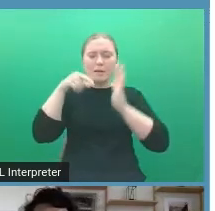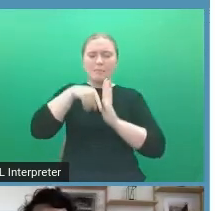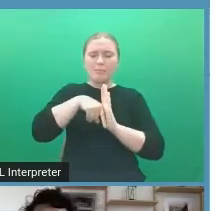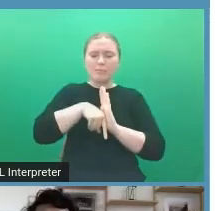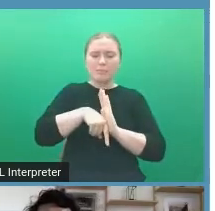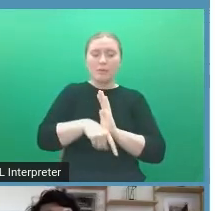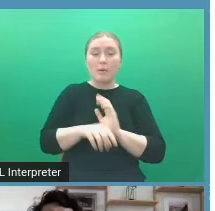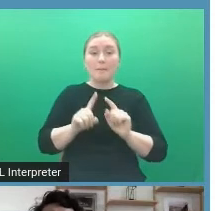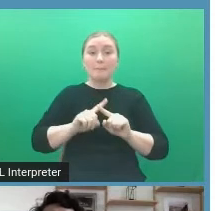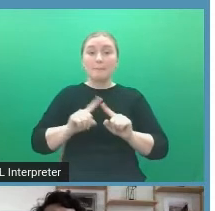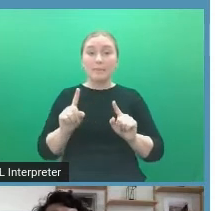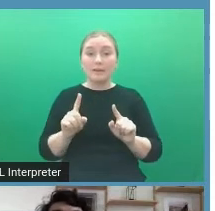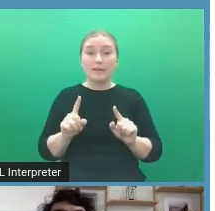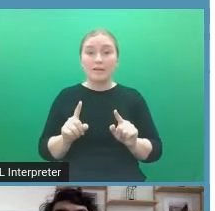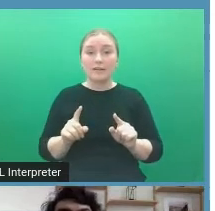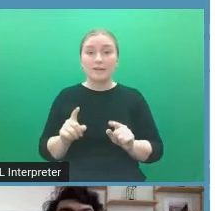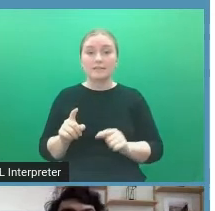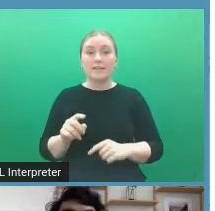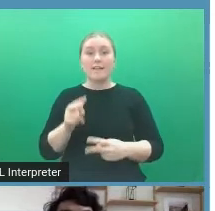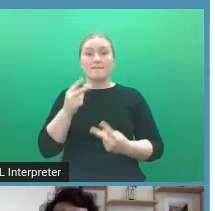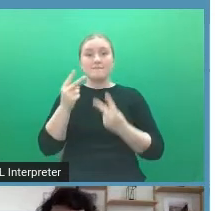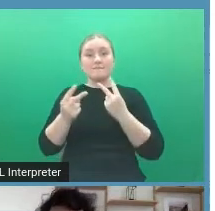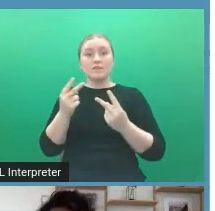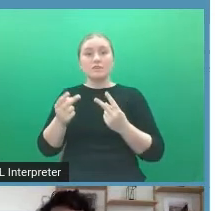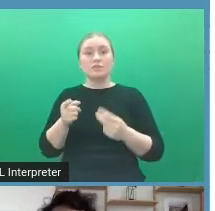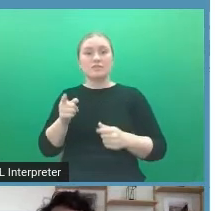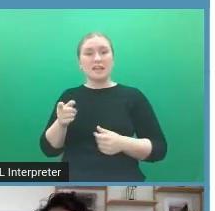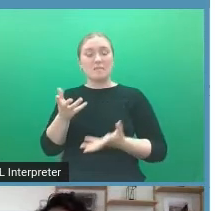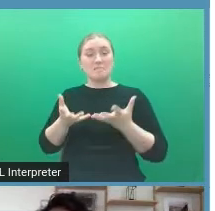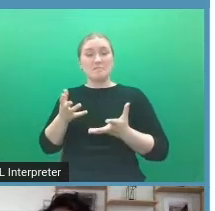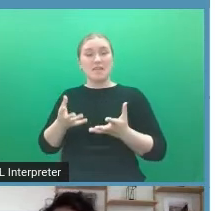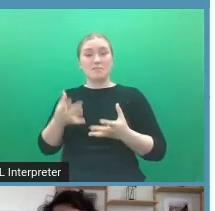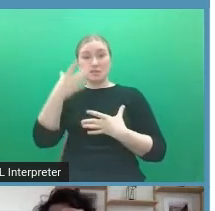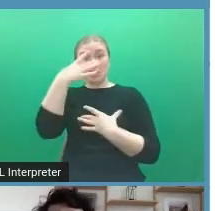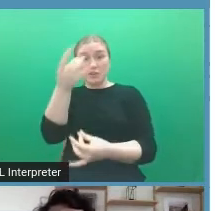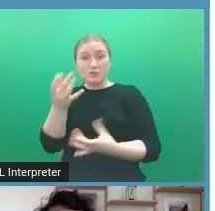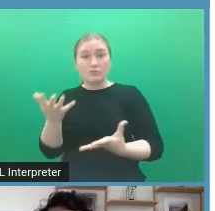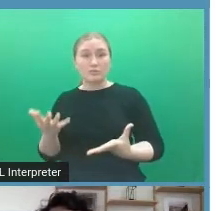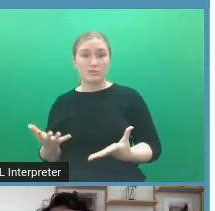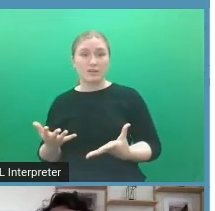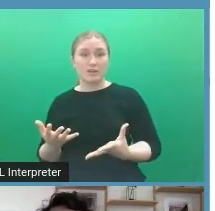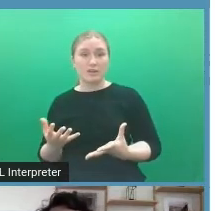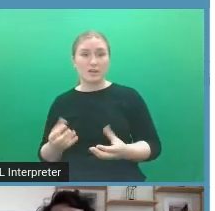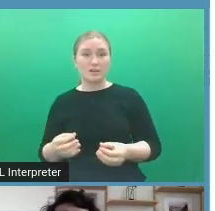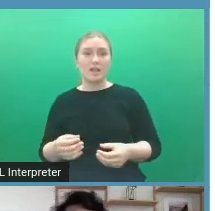in, but they really can enhance our descriptions of objects and make them more multi-sensory even